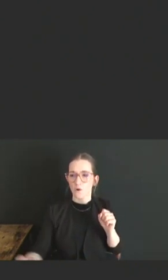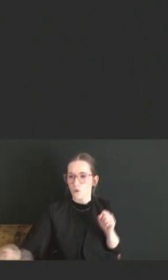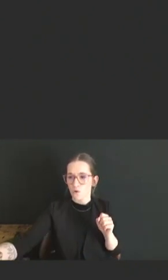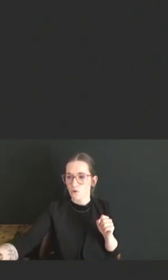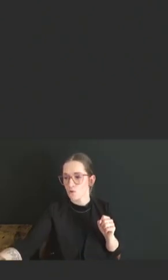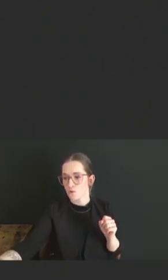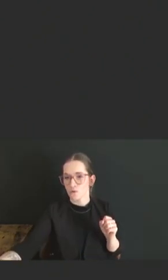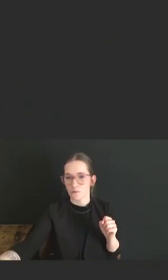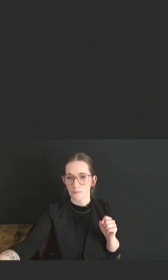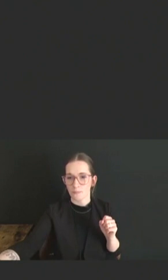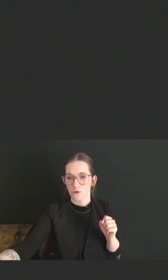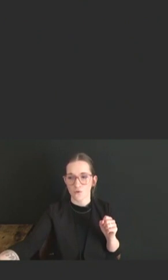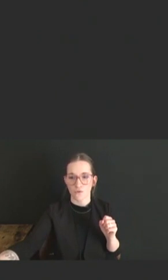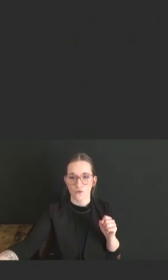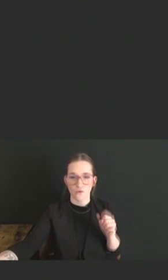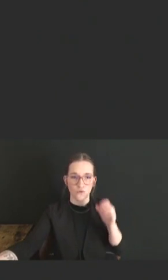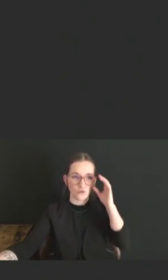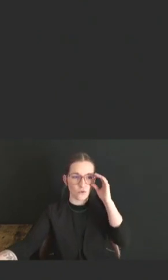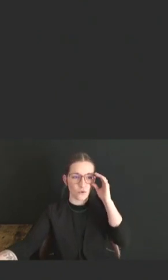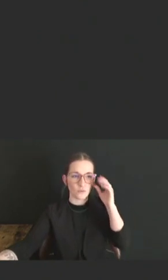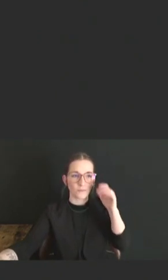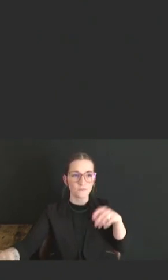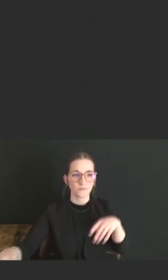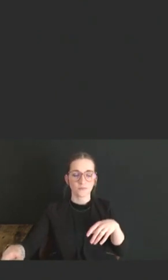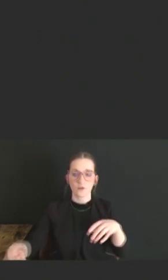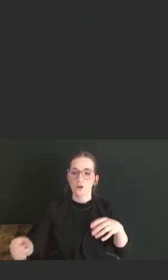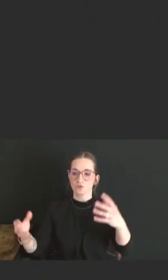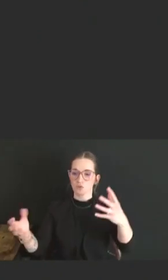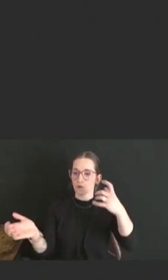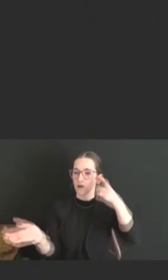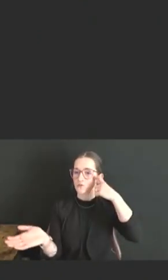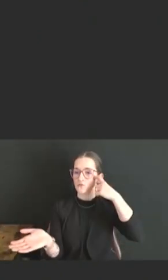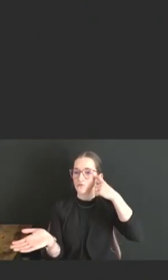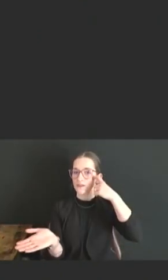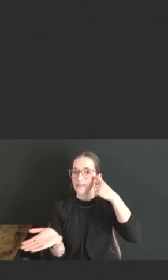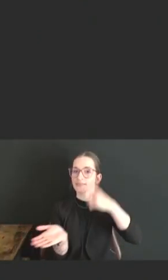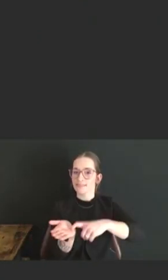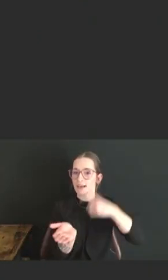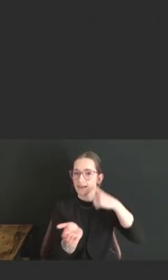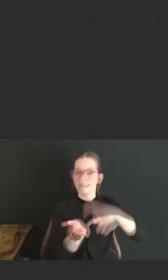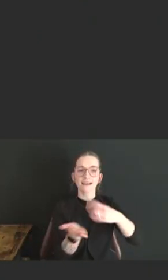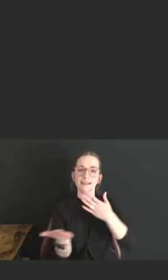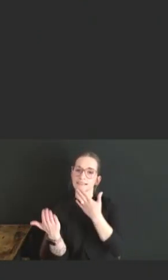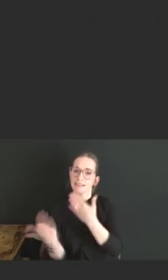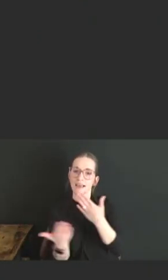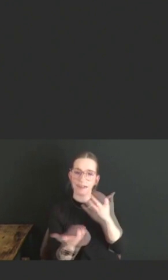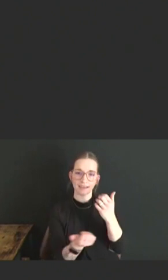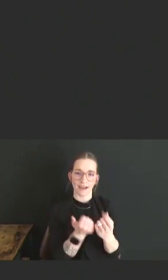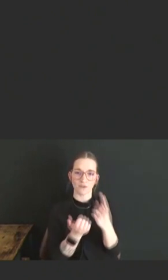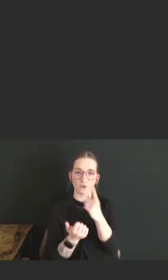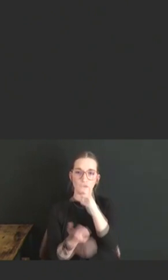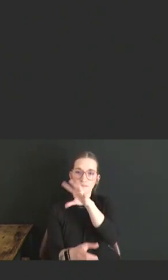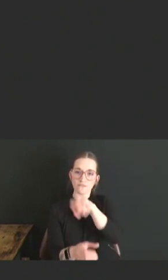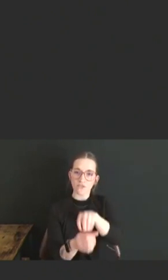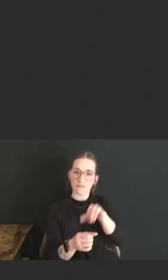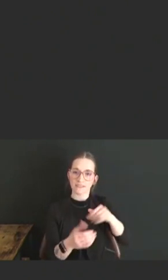Next slide, please. And I'd like to think all those involved with this project that made it possible.